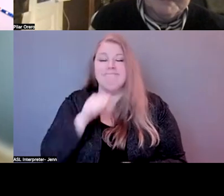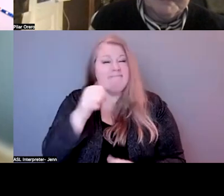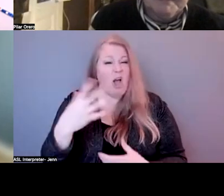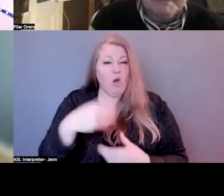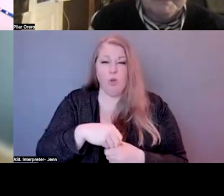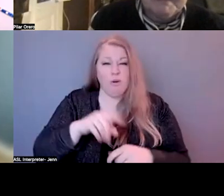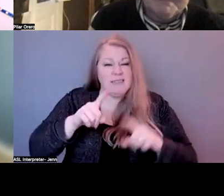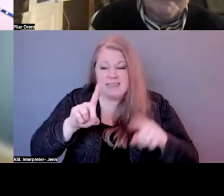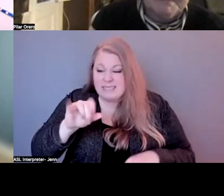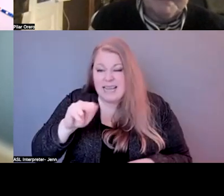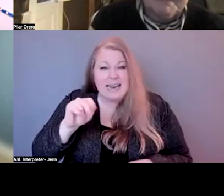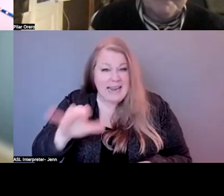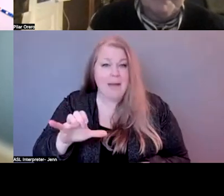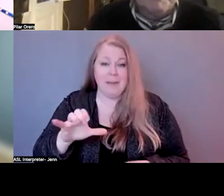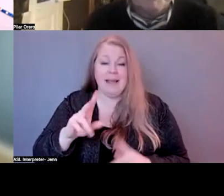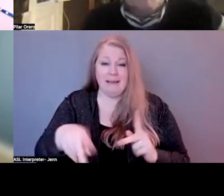Audio description is something I have worked on for years.